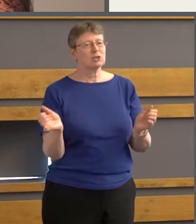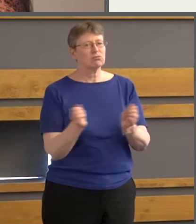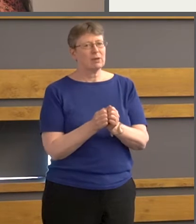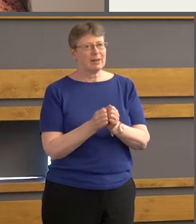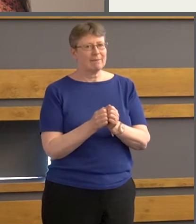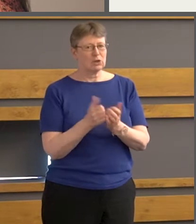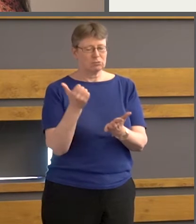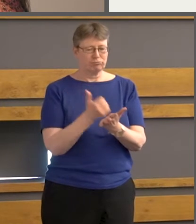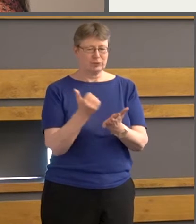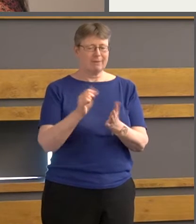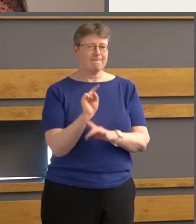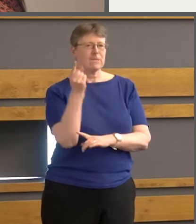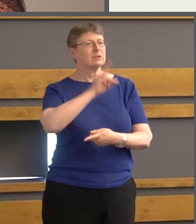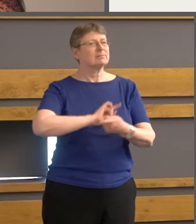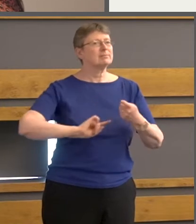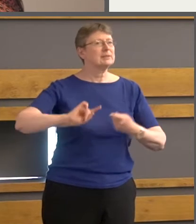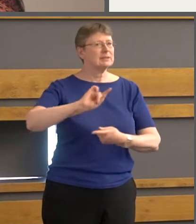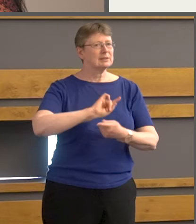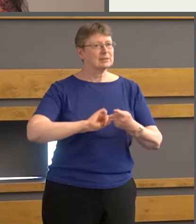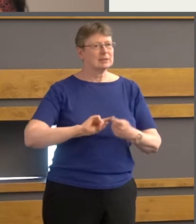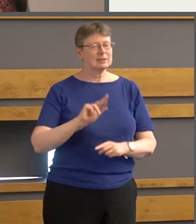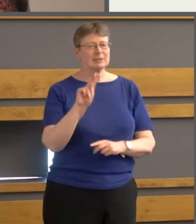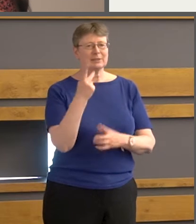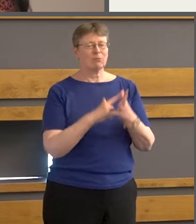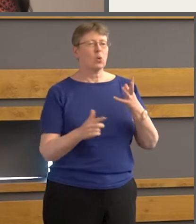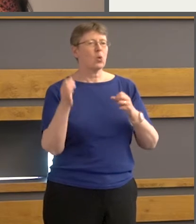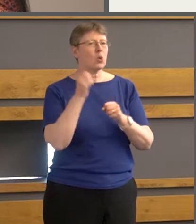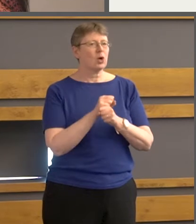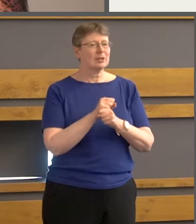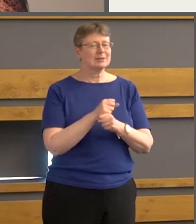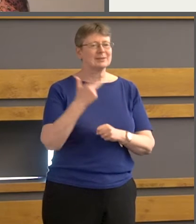at their very first meeting of the directors on the 2nd of August in 1746.